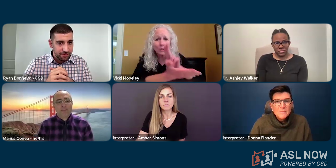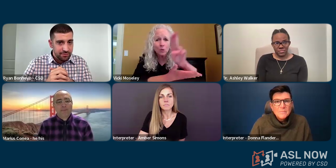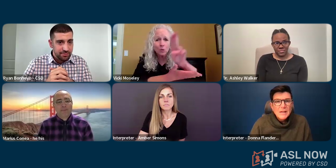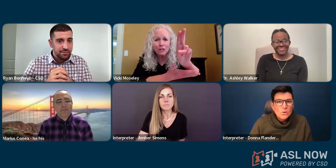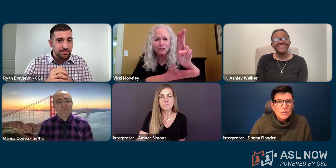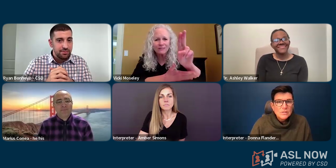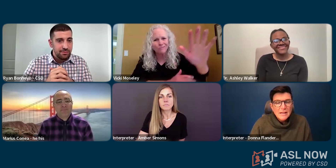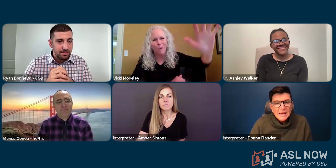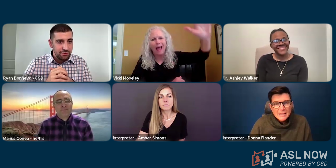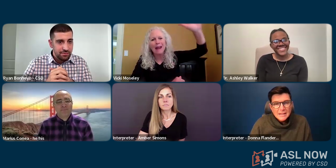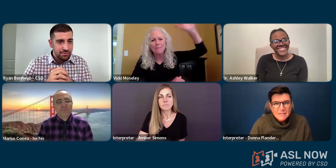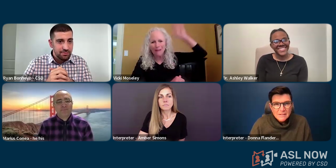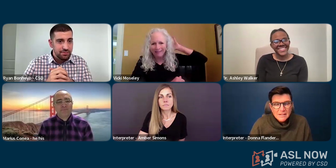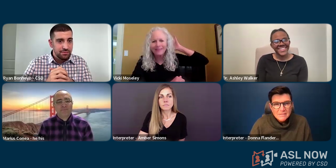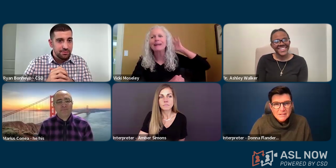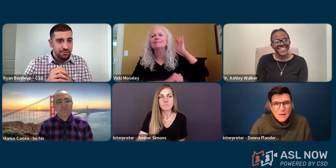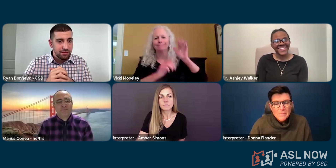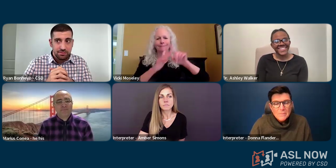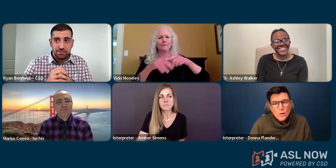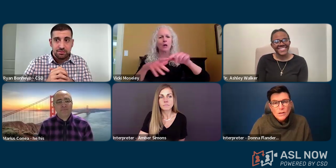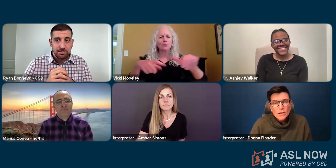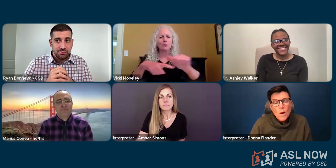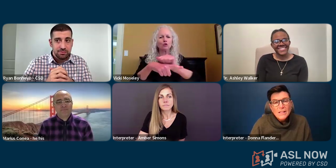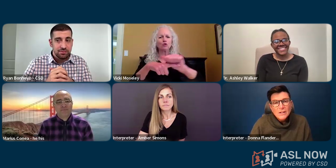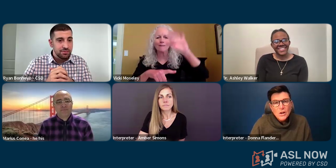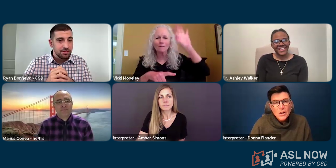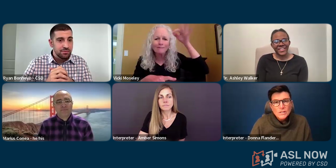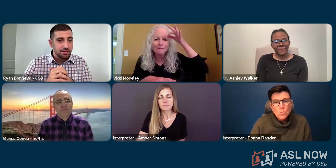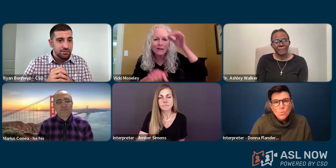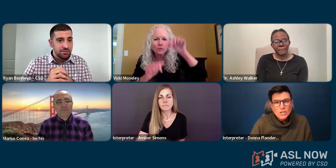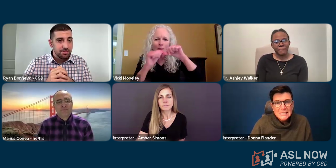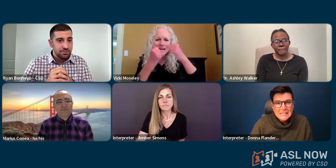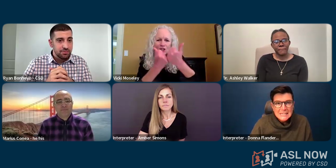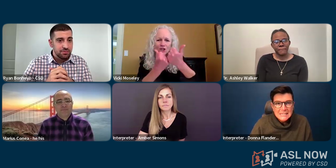I work at in, you know, a little while ago I worked in Washington D.C.